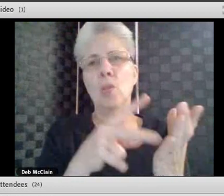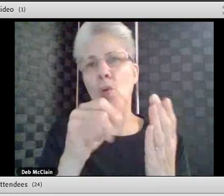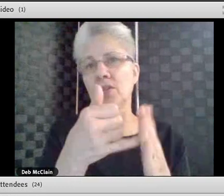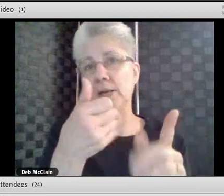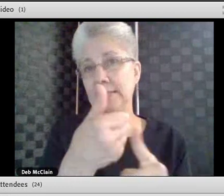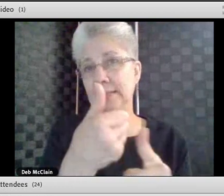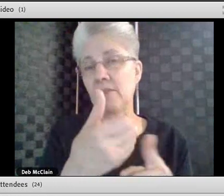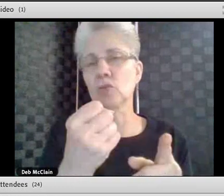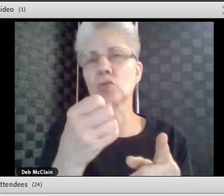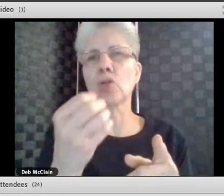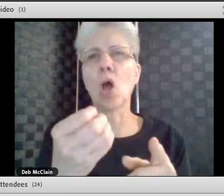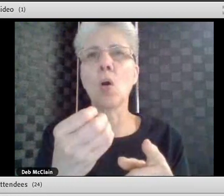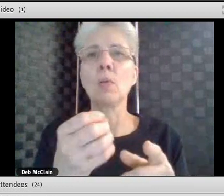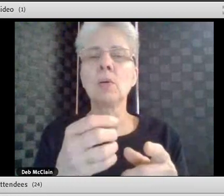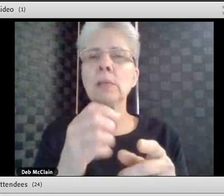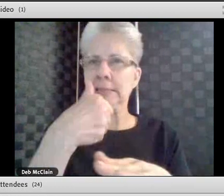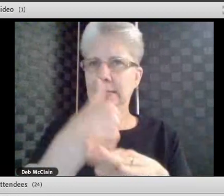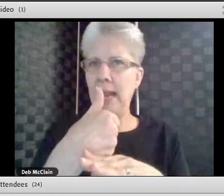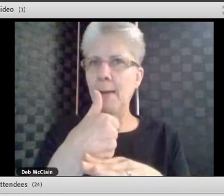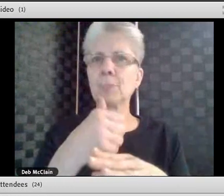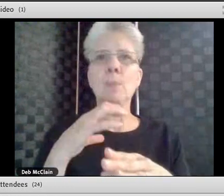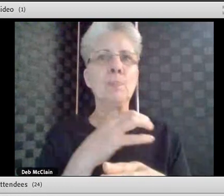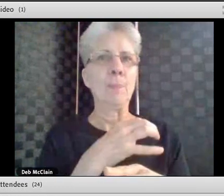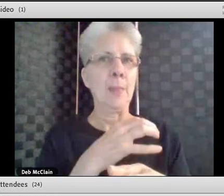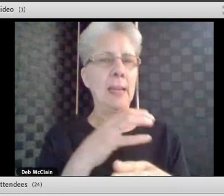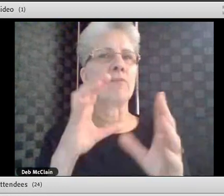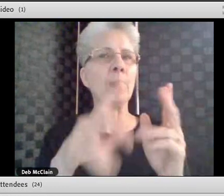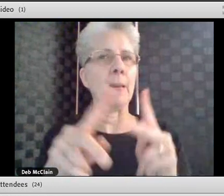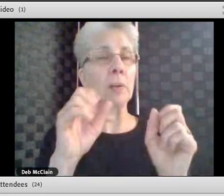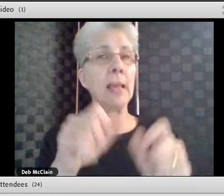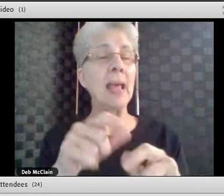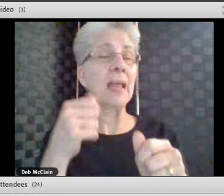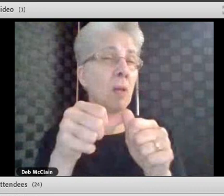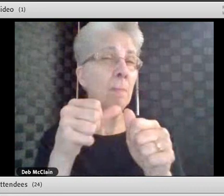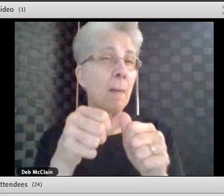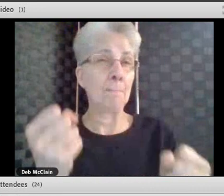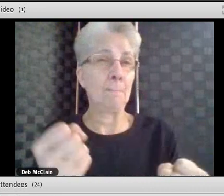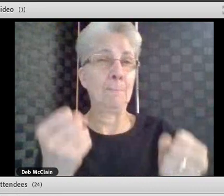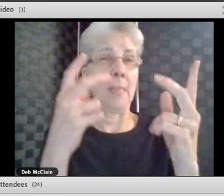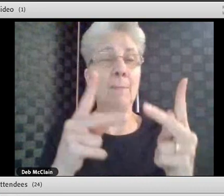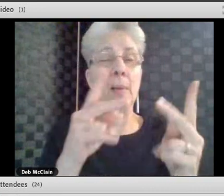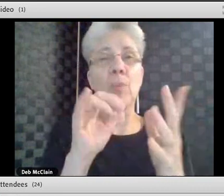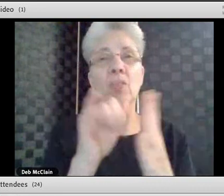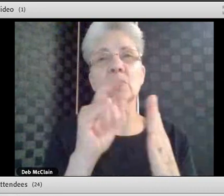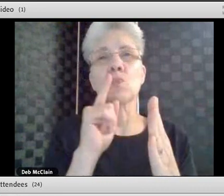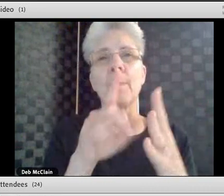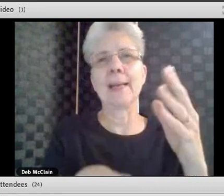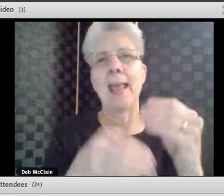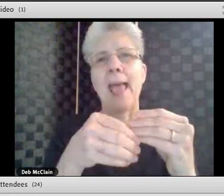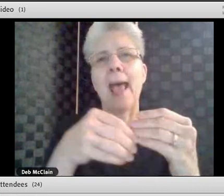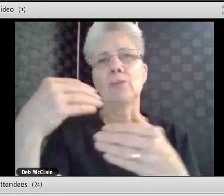but you may need somebody to manage the project. Form a committee of people, and then keep in mind for a lot of people